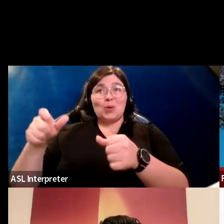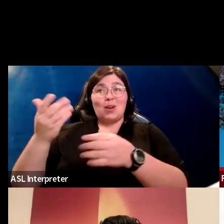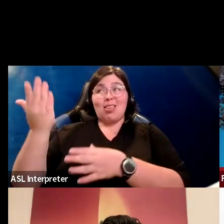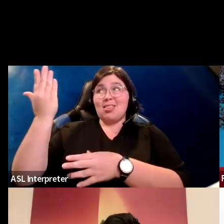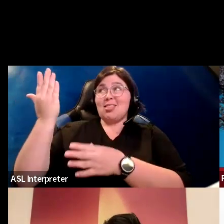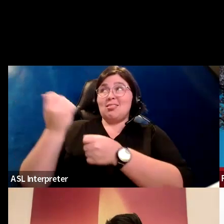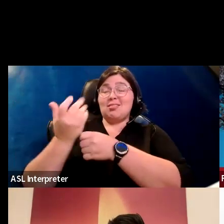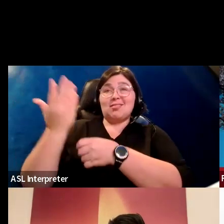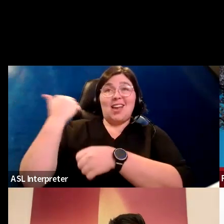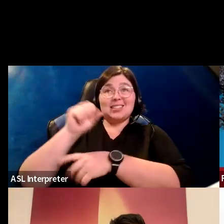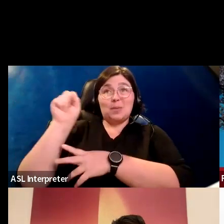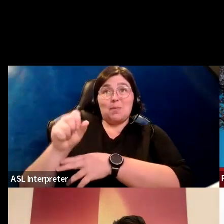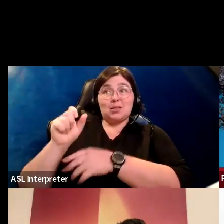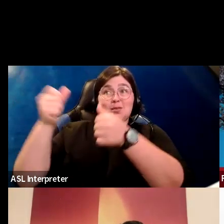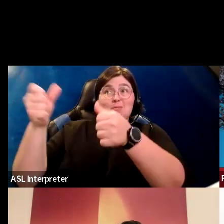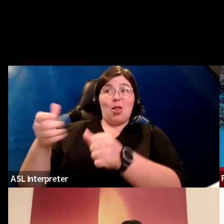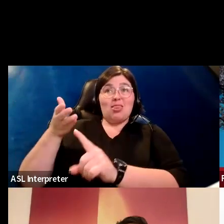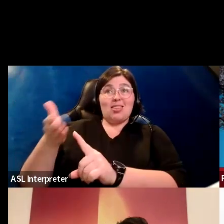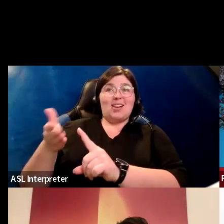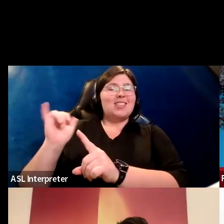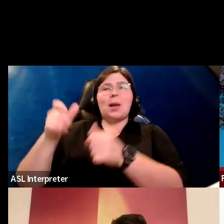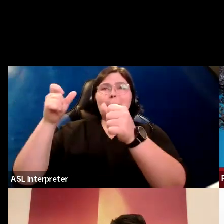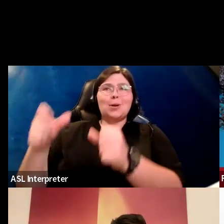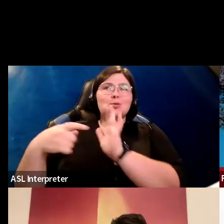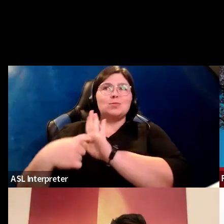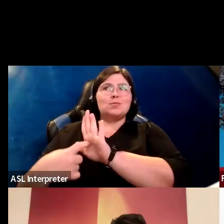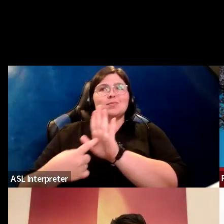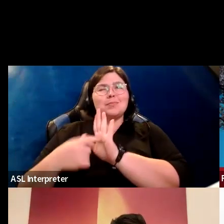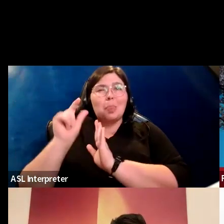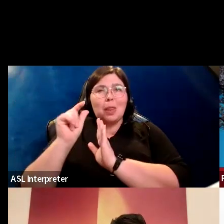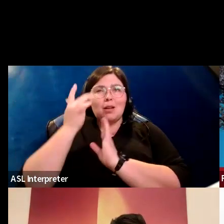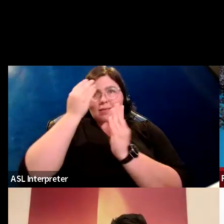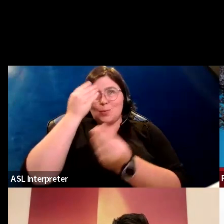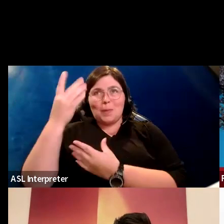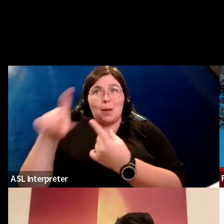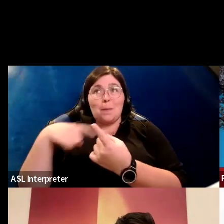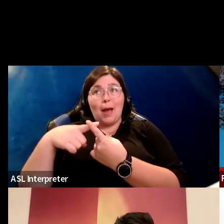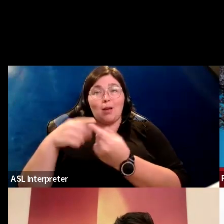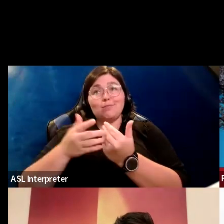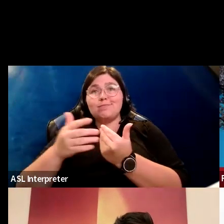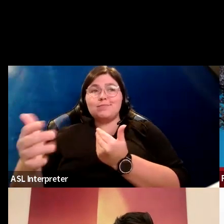So it's just a poster that gives a little information about the rest of our project.